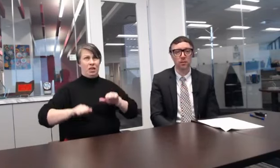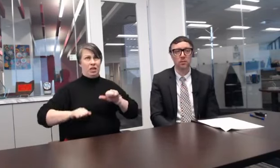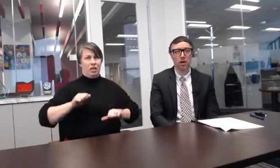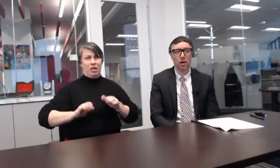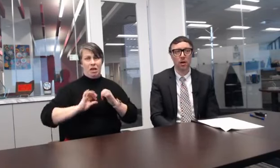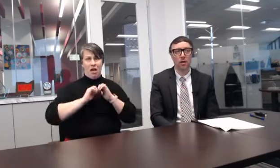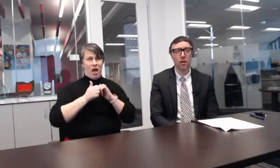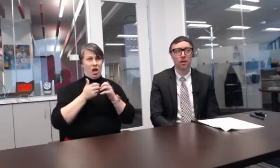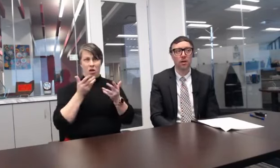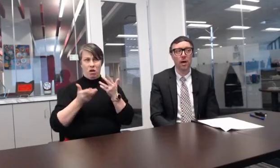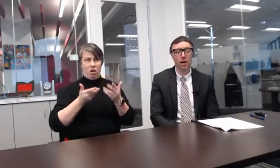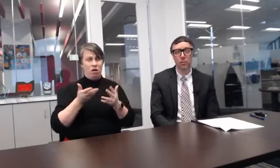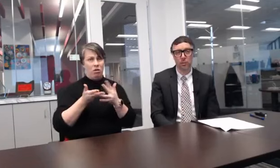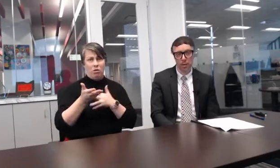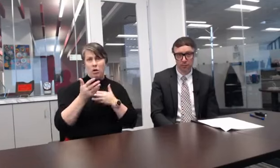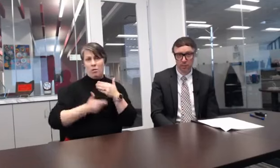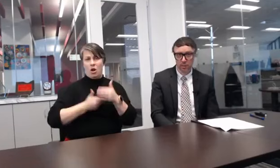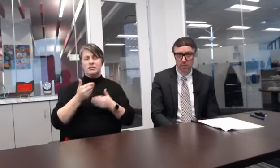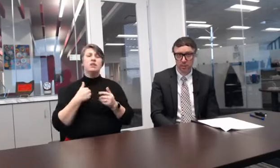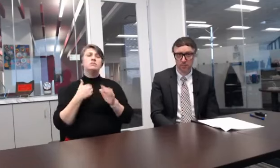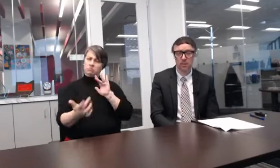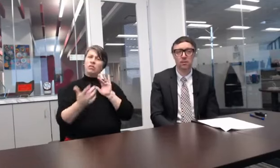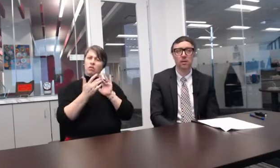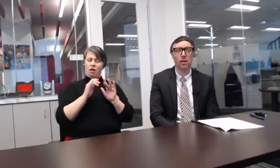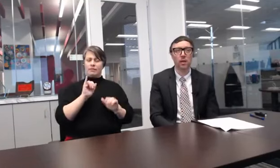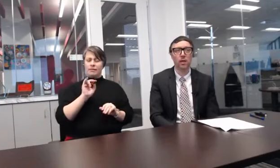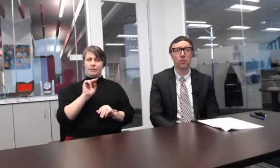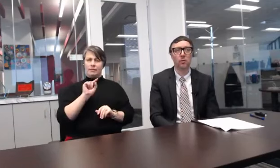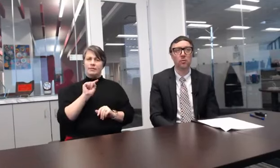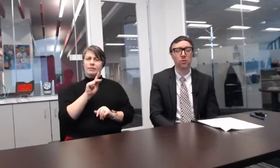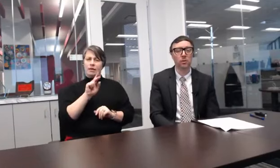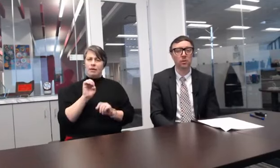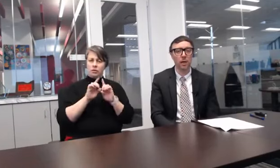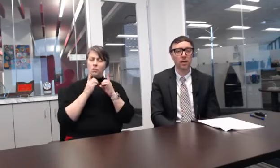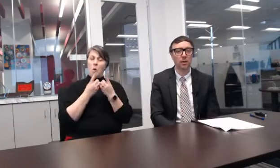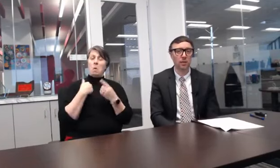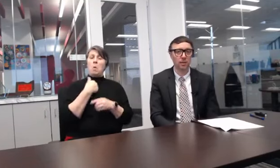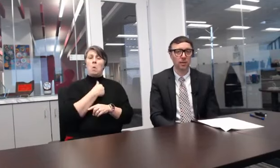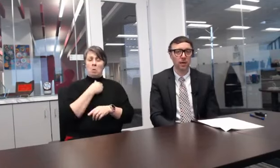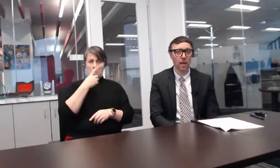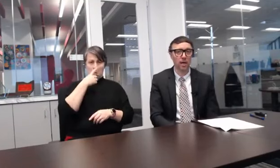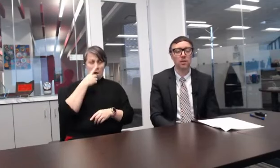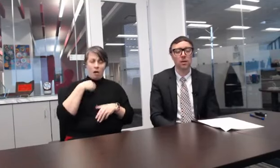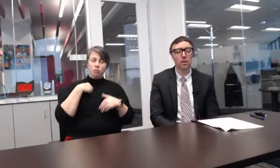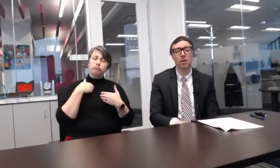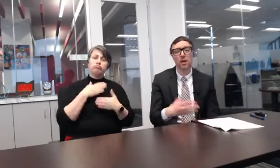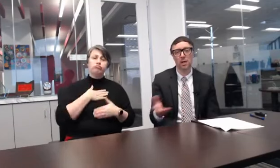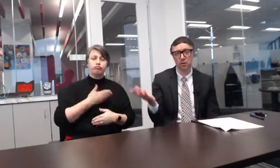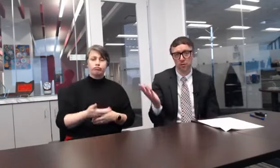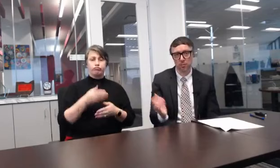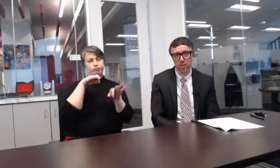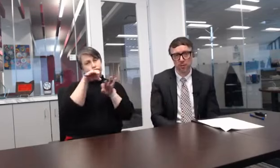on how to prepare for the assessment and what to expect and things like that and guide you through the process.